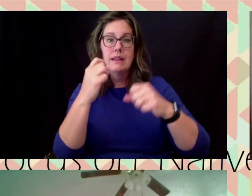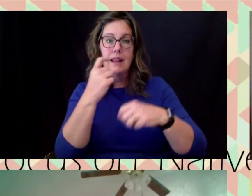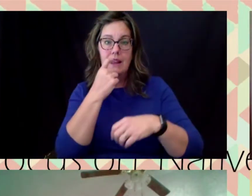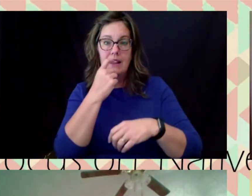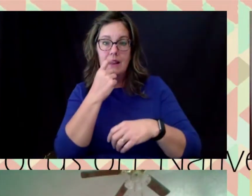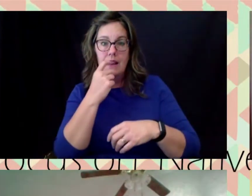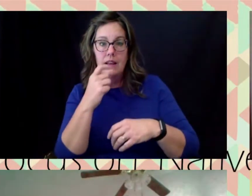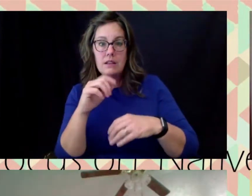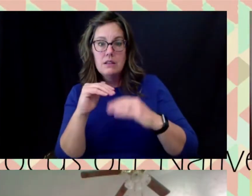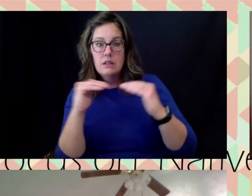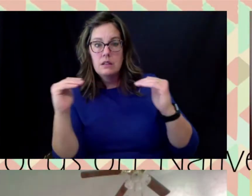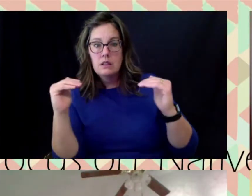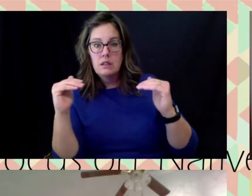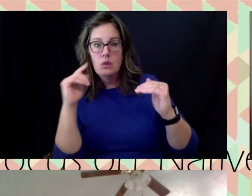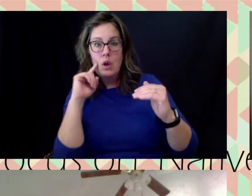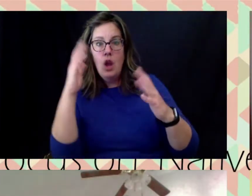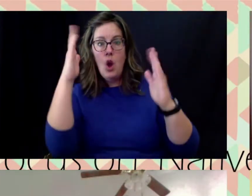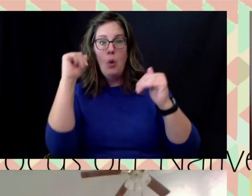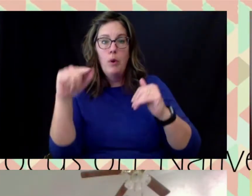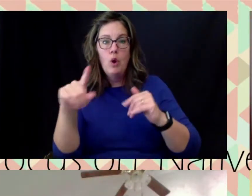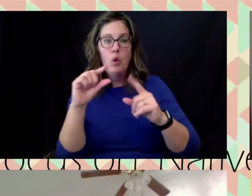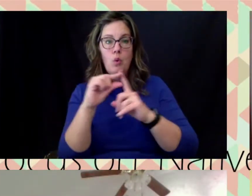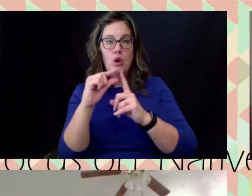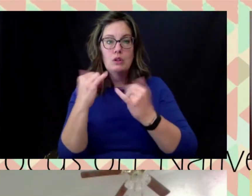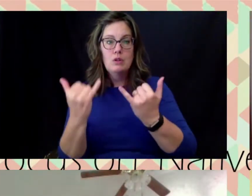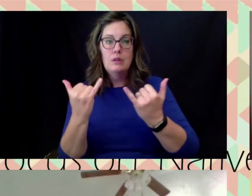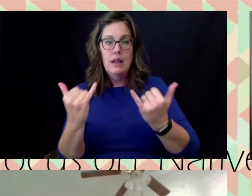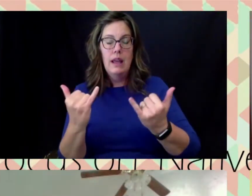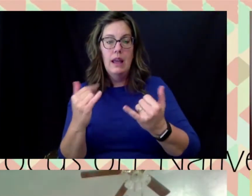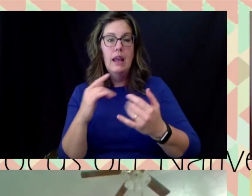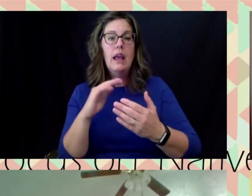will inspire you to become an ally for the indigenous community if you aren't already